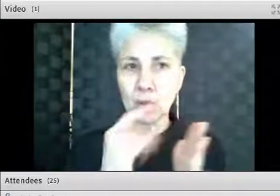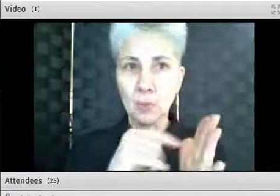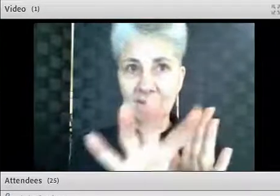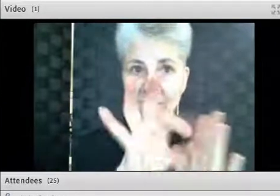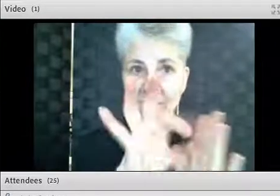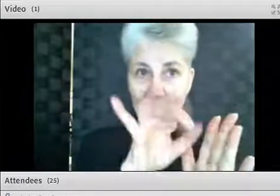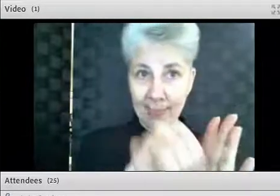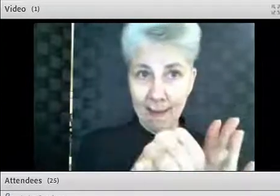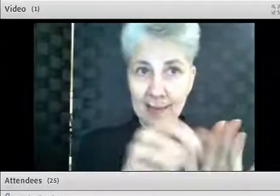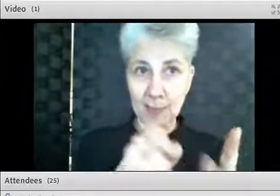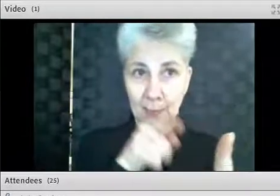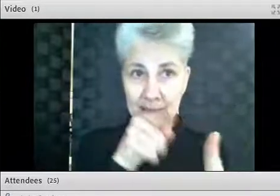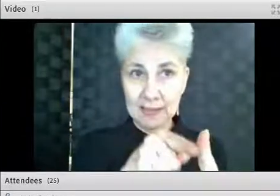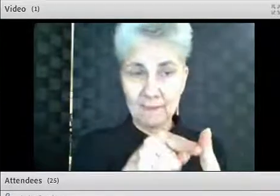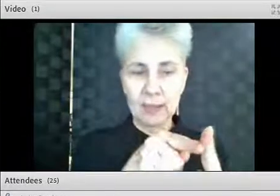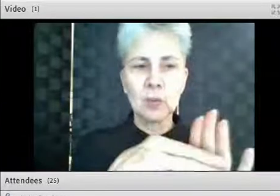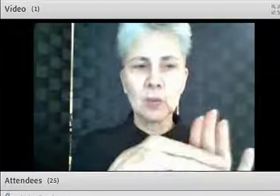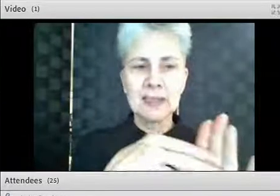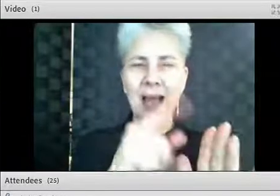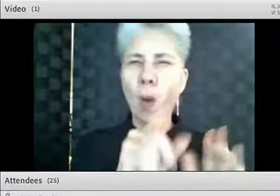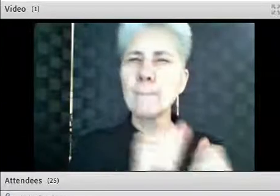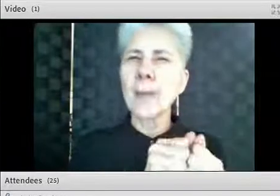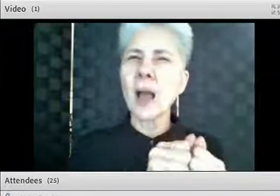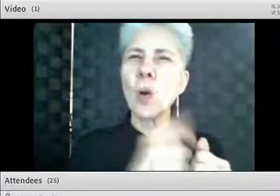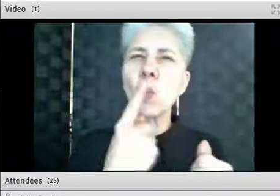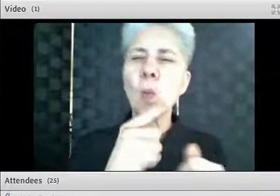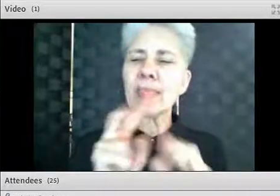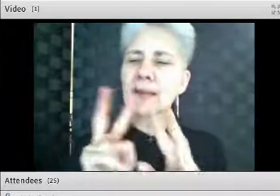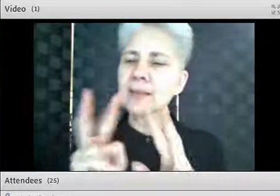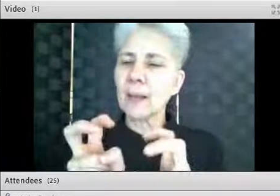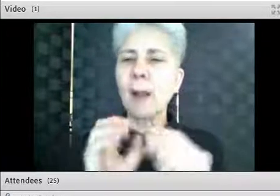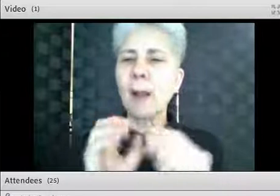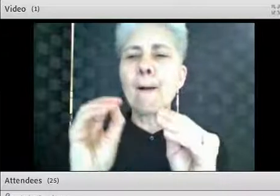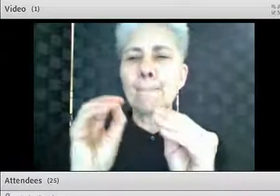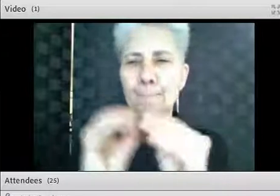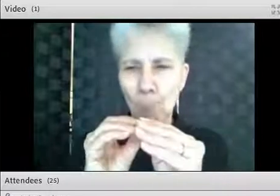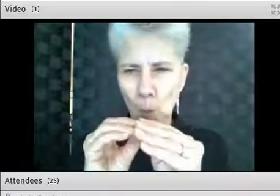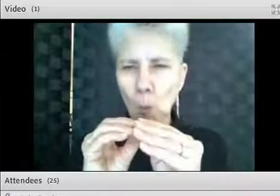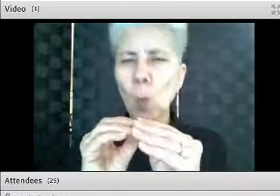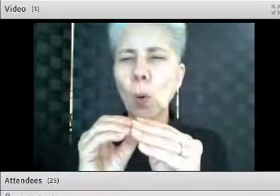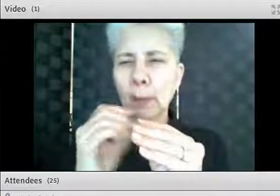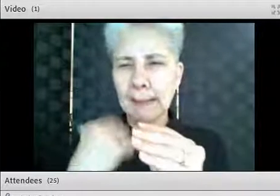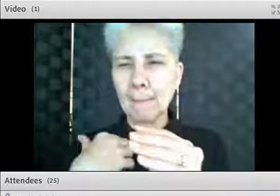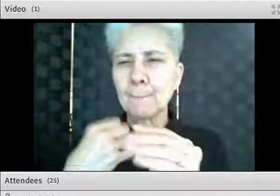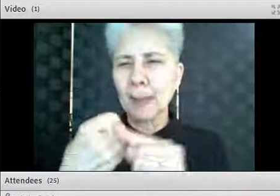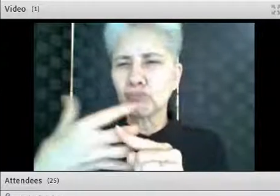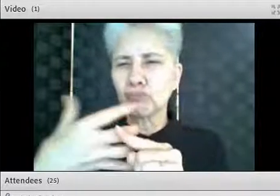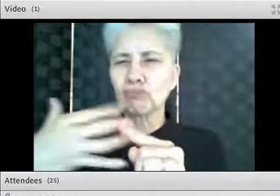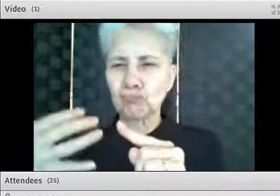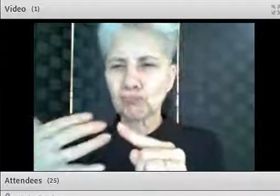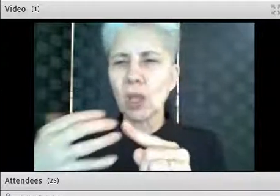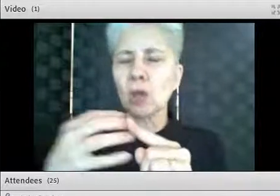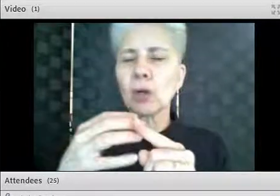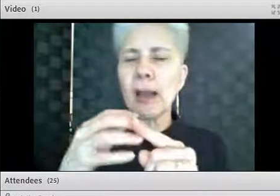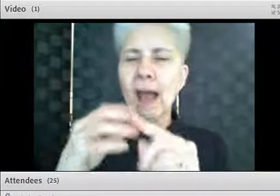but with subject headings you can assign multiple. You can have multiple subject headings in the record, and that's, like I said, that's just kind of